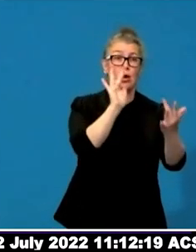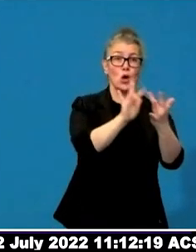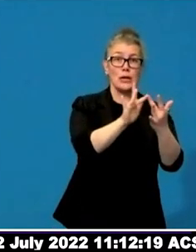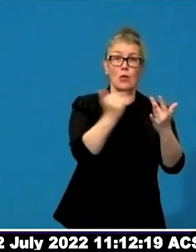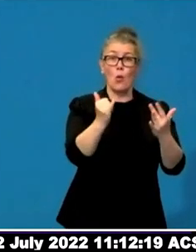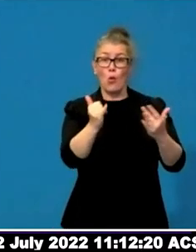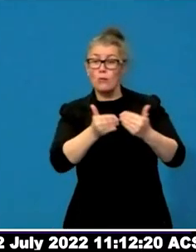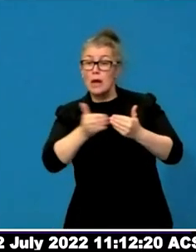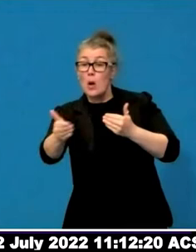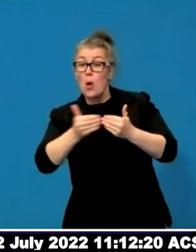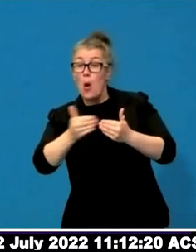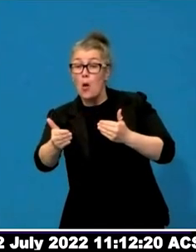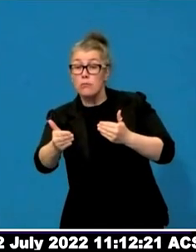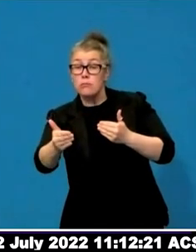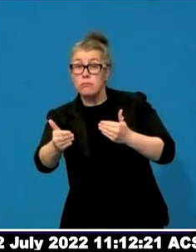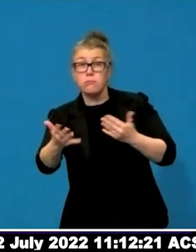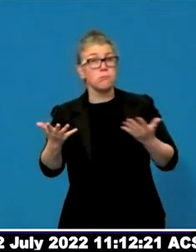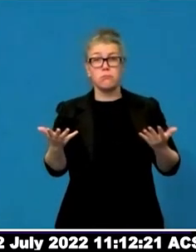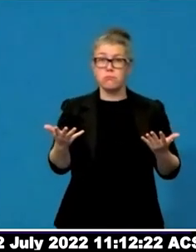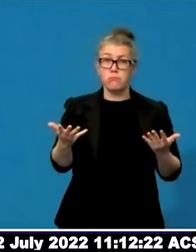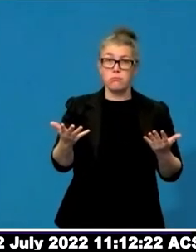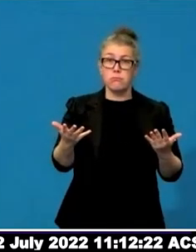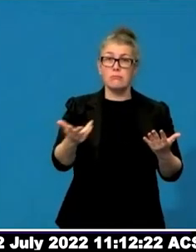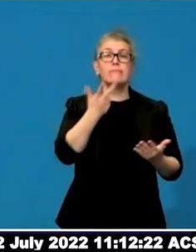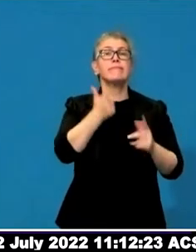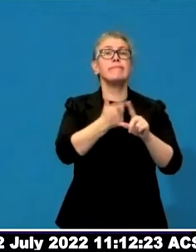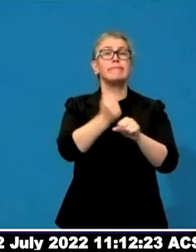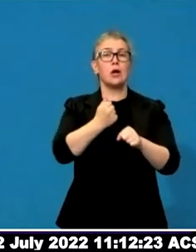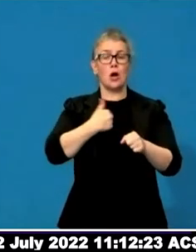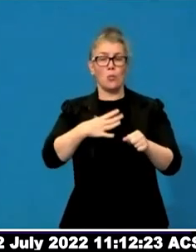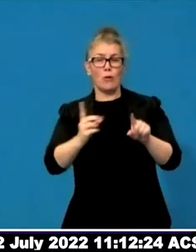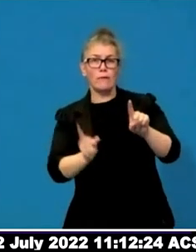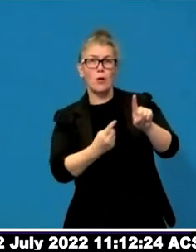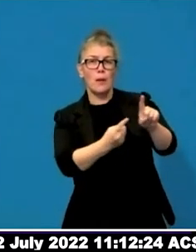And should you want to follow that up, in all likelihood,